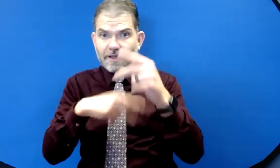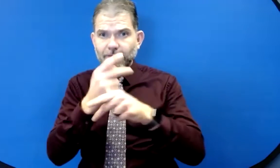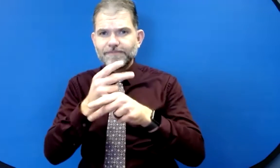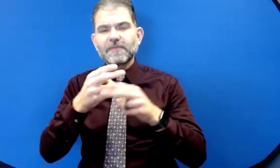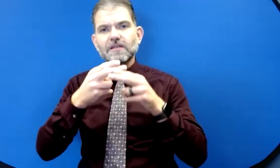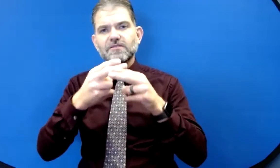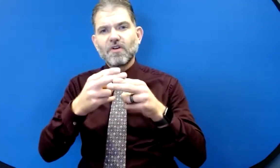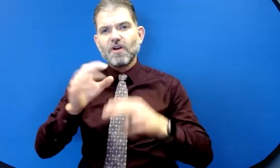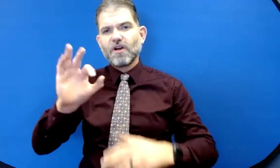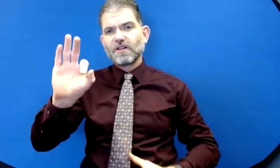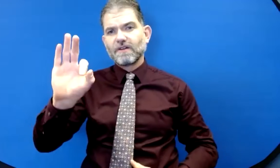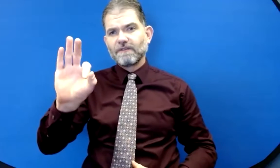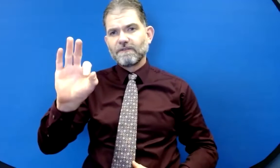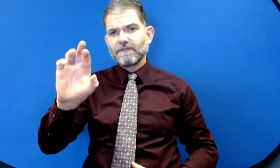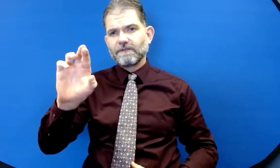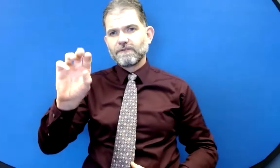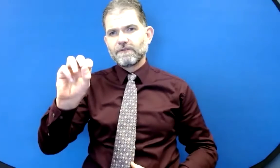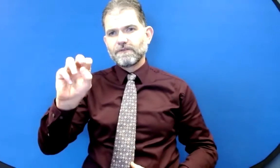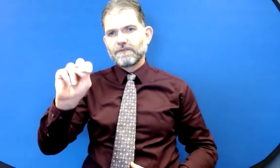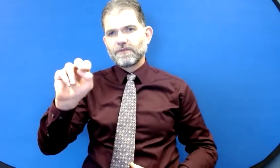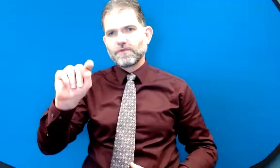ASL Interpreter: and finally, the fourth most common type of dementia